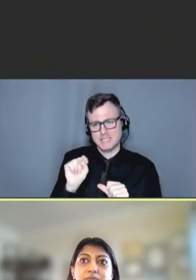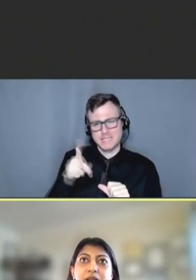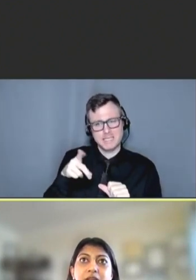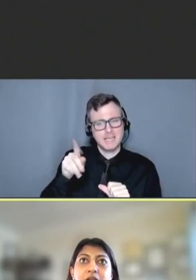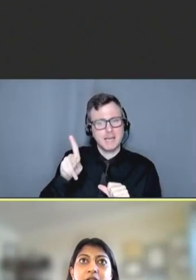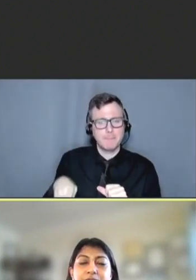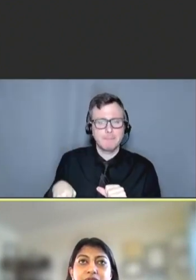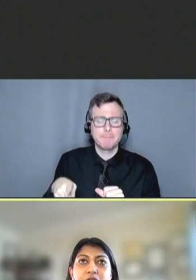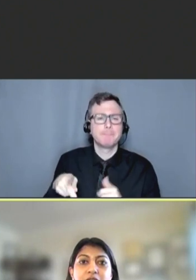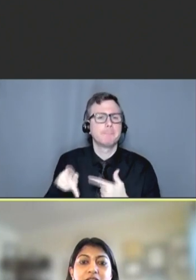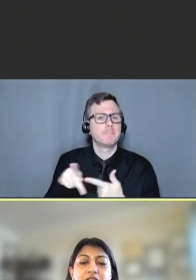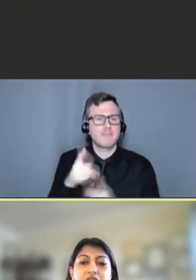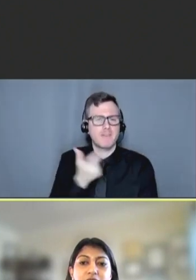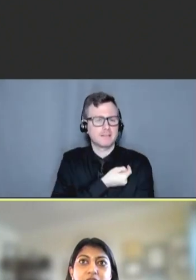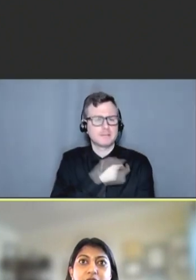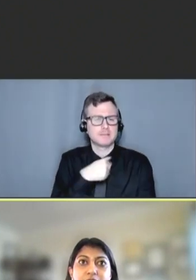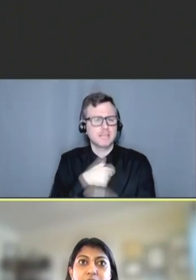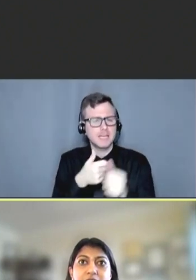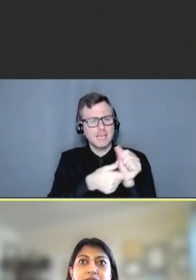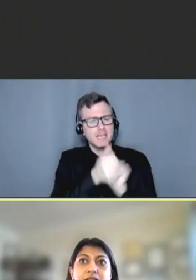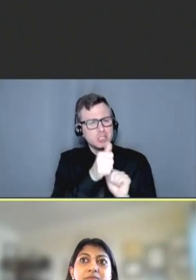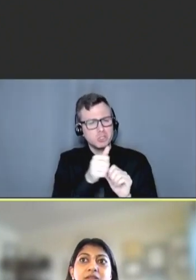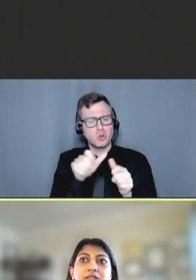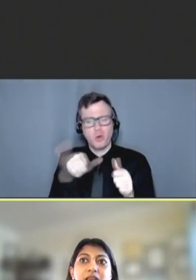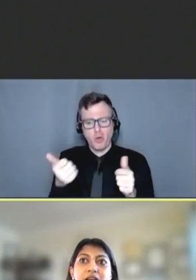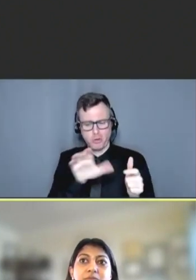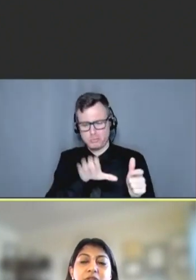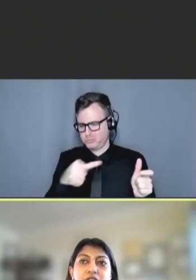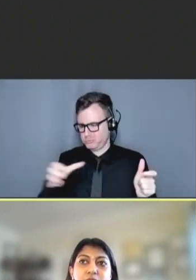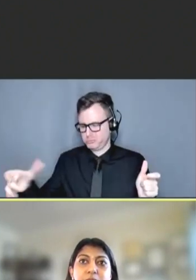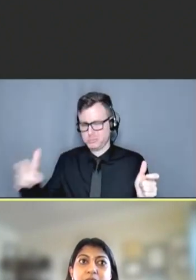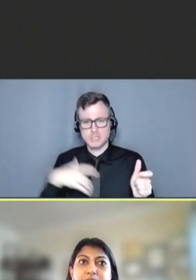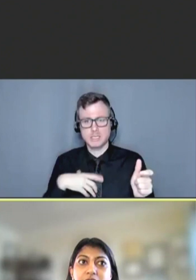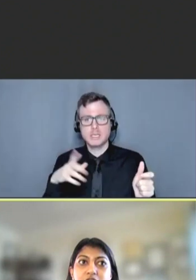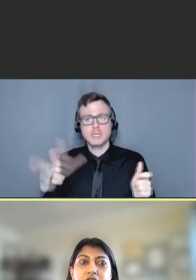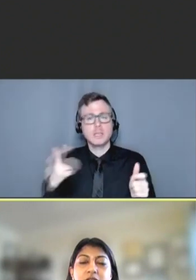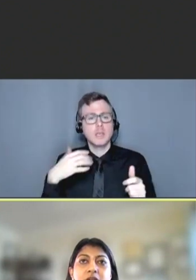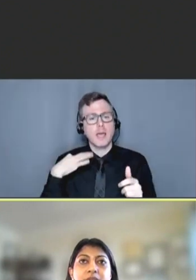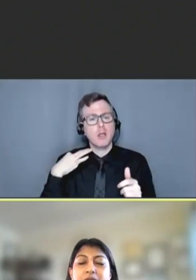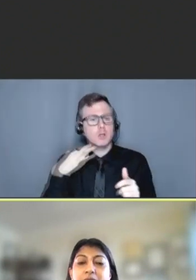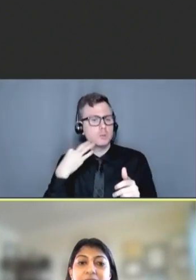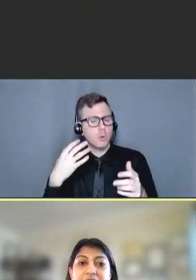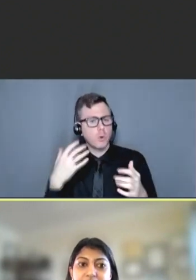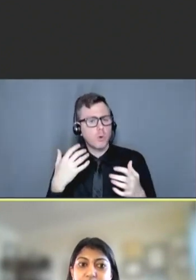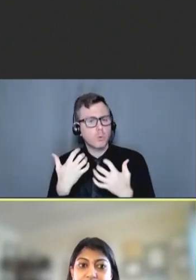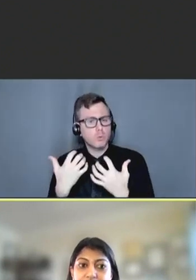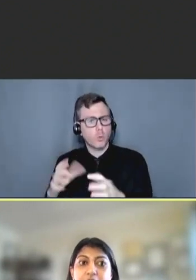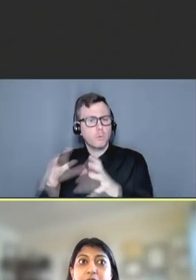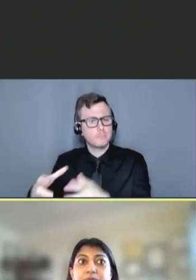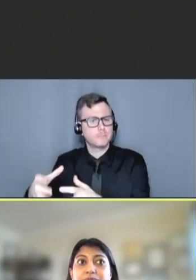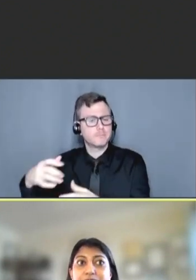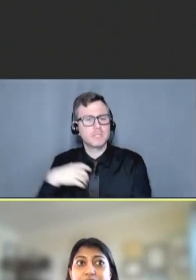But if you look at each of the other ones, amongst the eligible population uptake is really low.